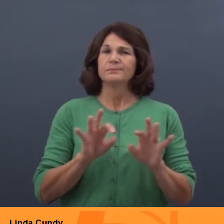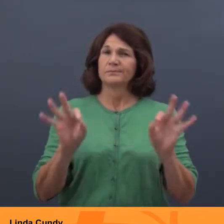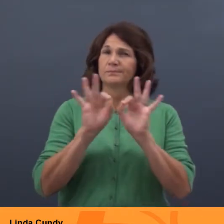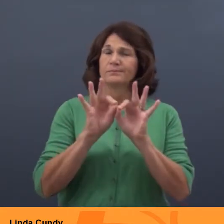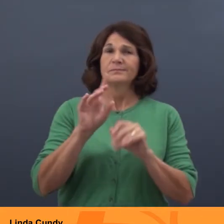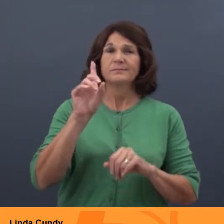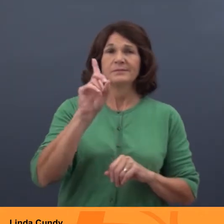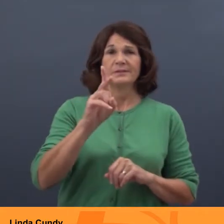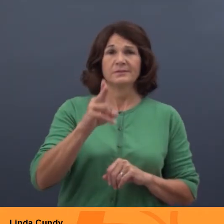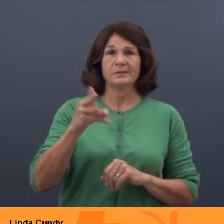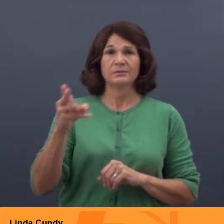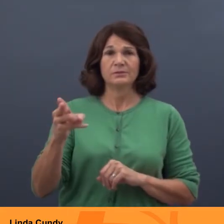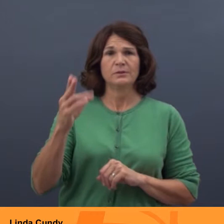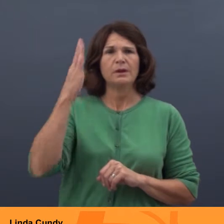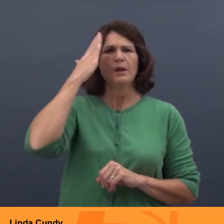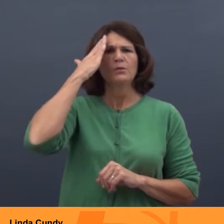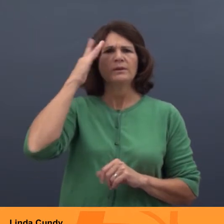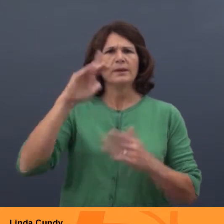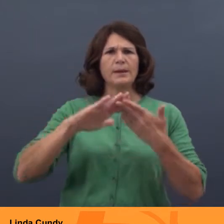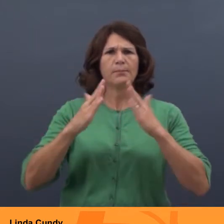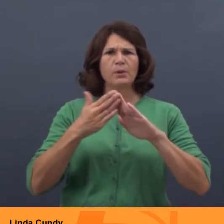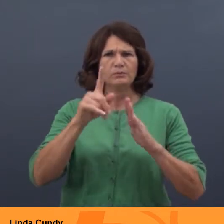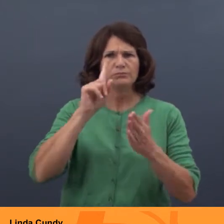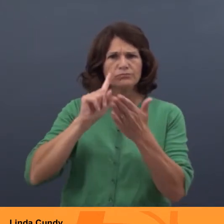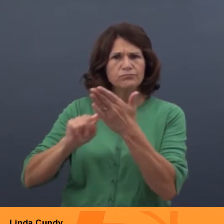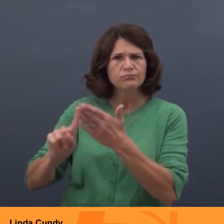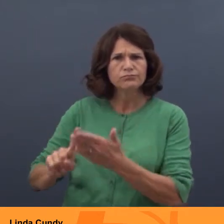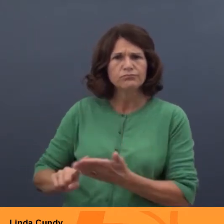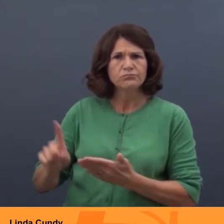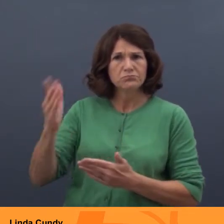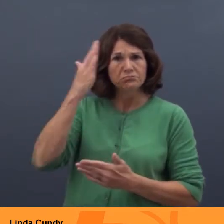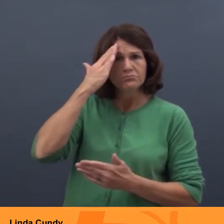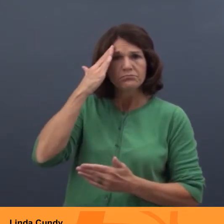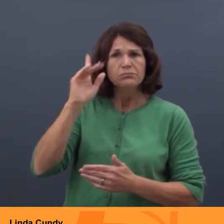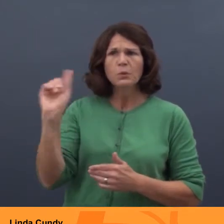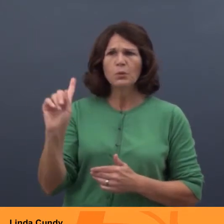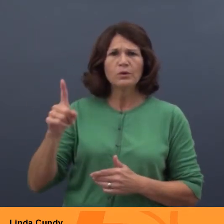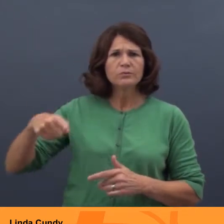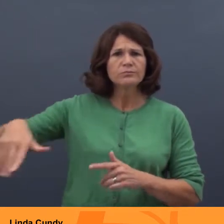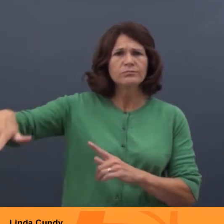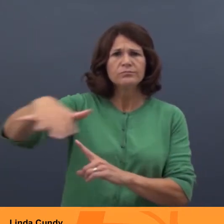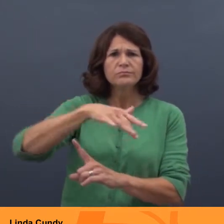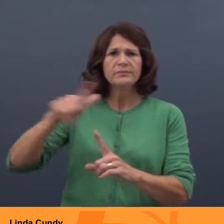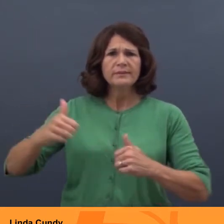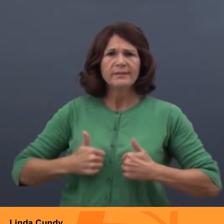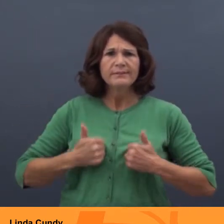It is important that deaf and hard of hearing students are aware of the community in which they live and events